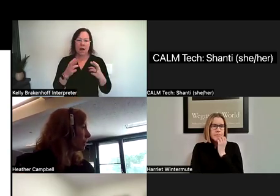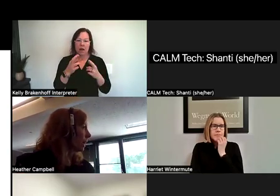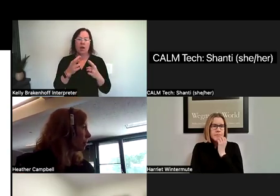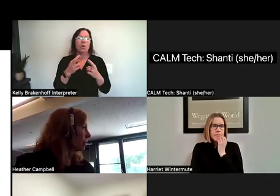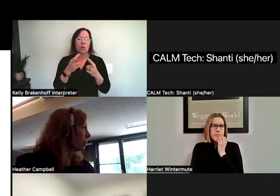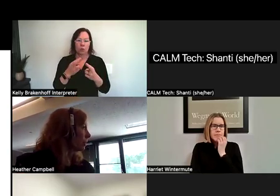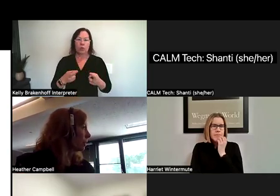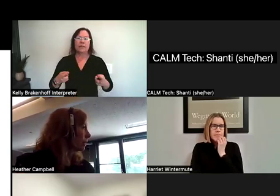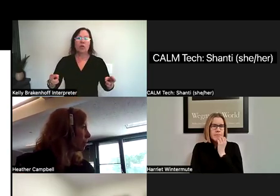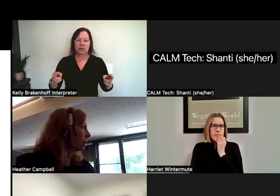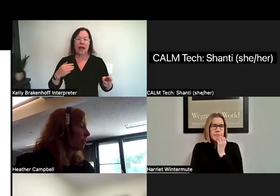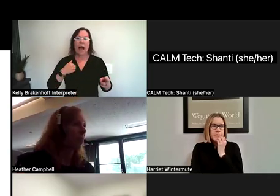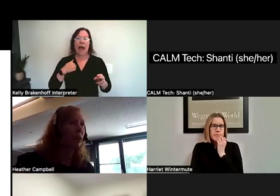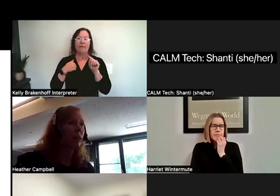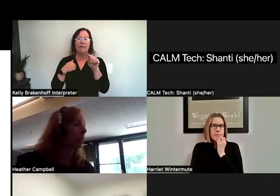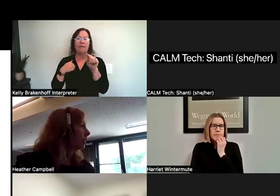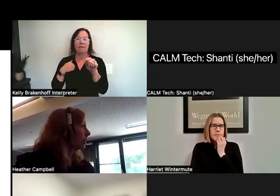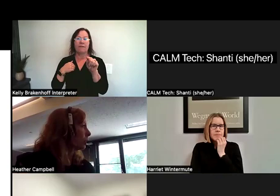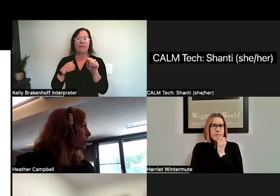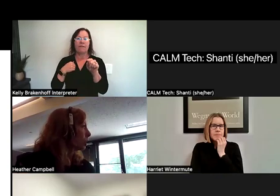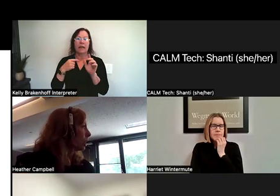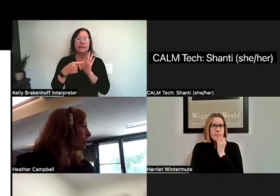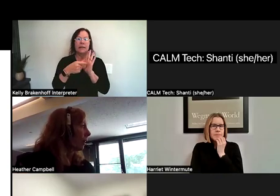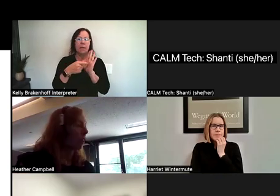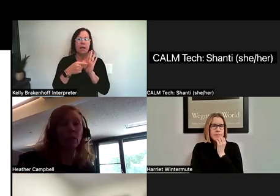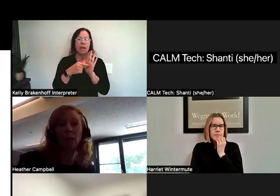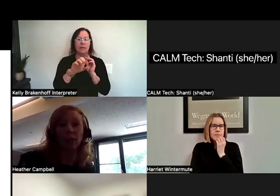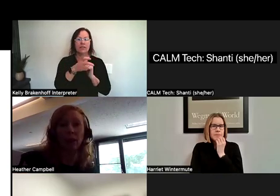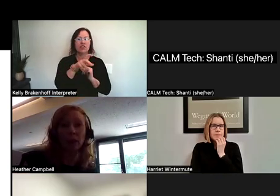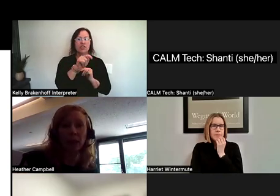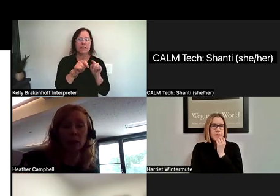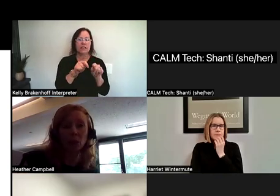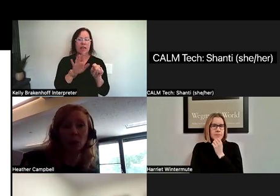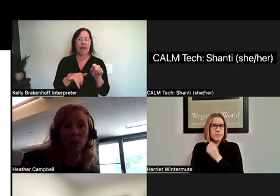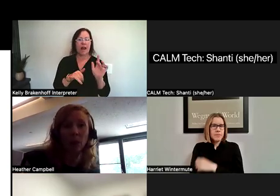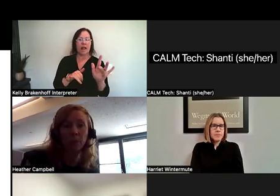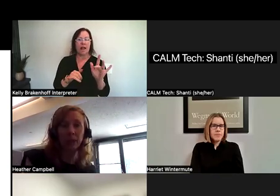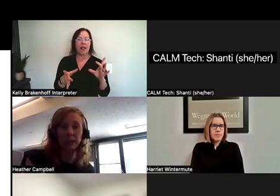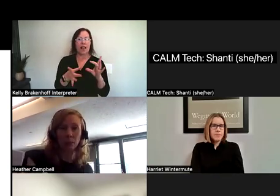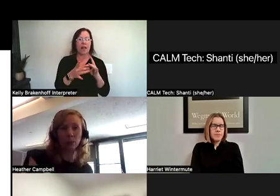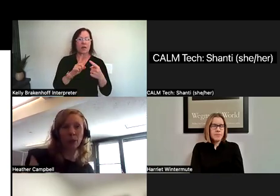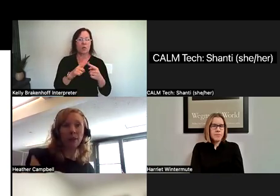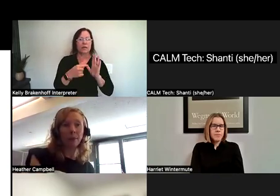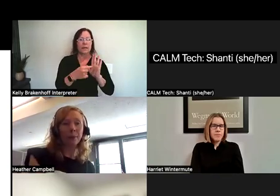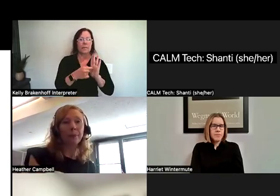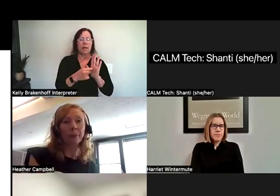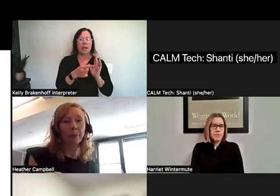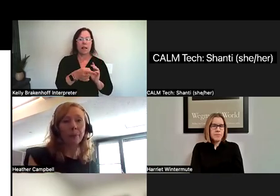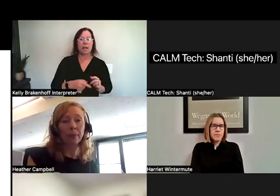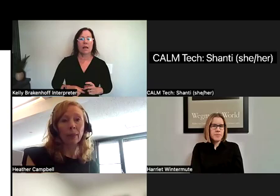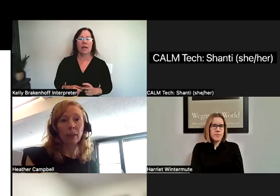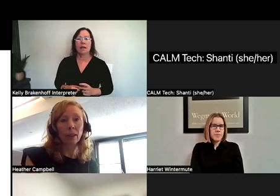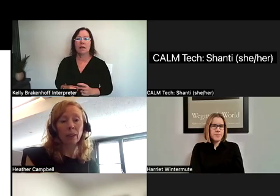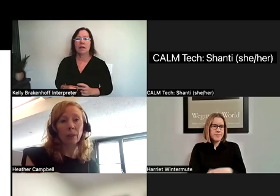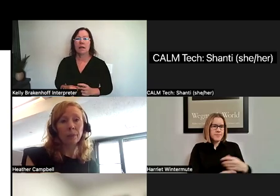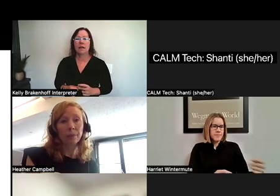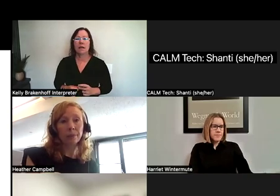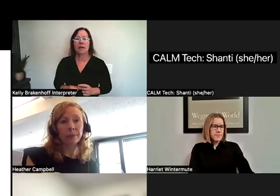tab there is an example of the Google sheet there that will link to an example for you.